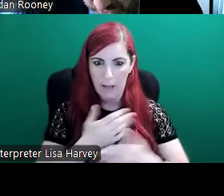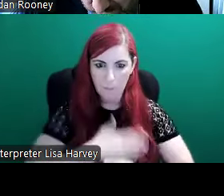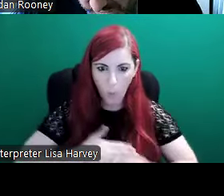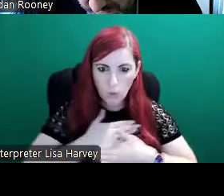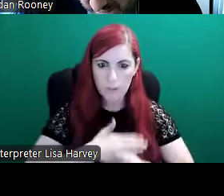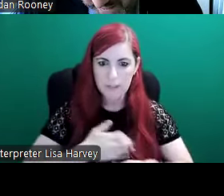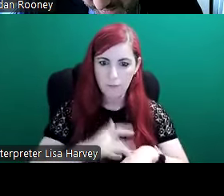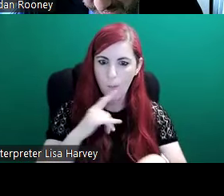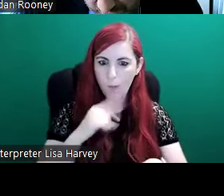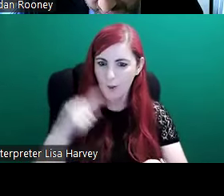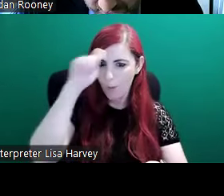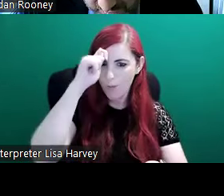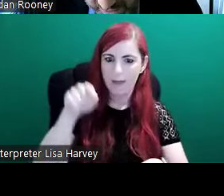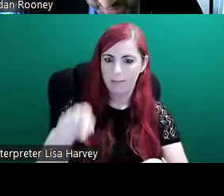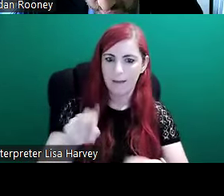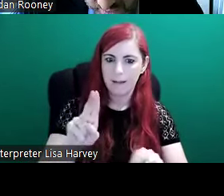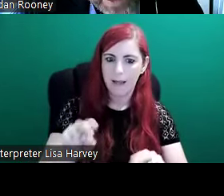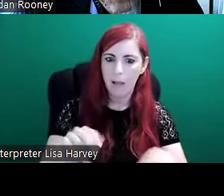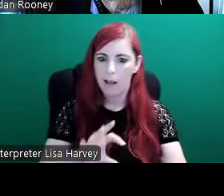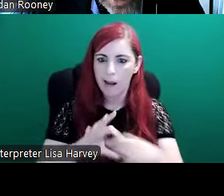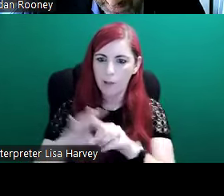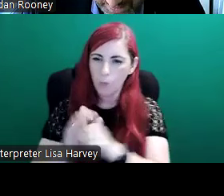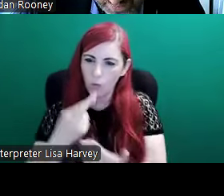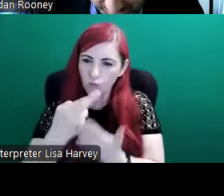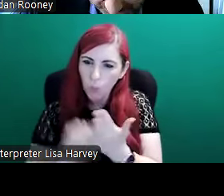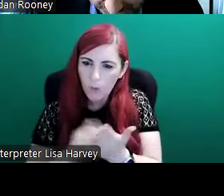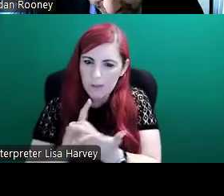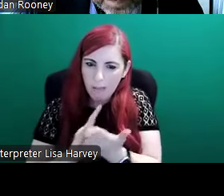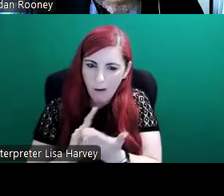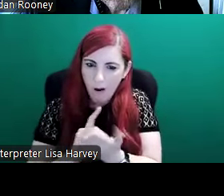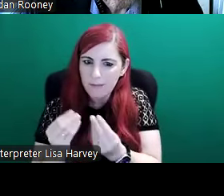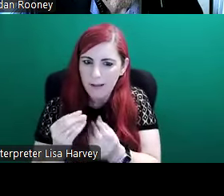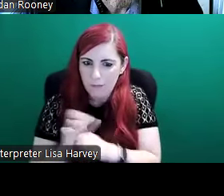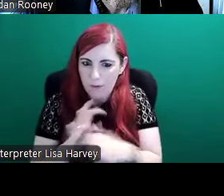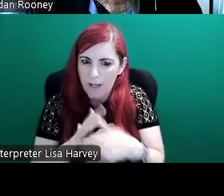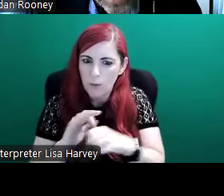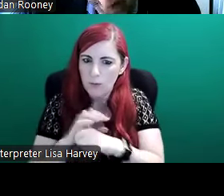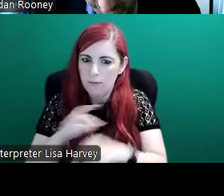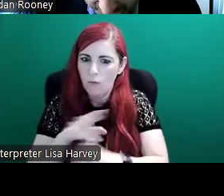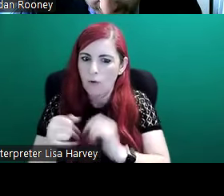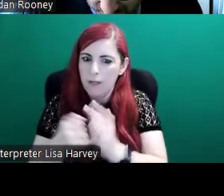rules that the architects of the religious periods worked and made others work". This